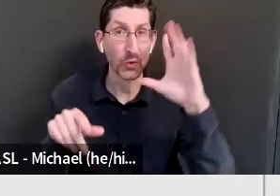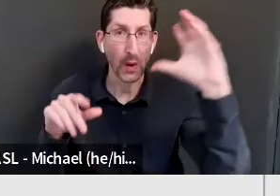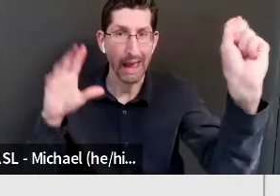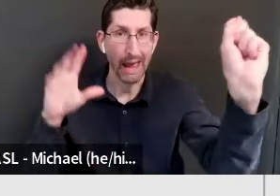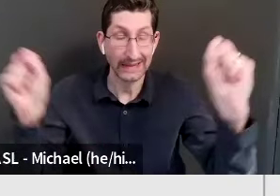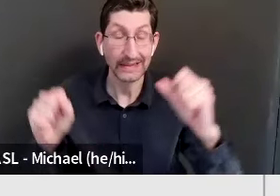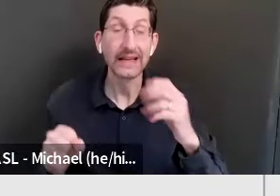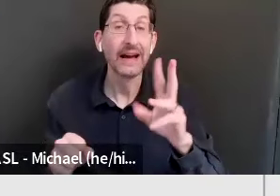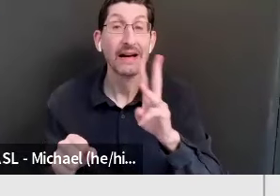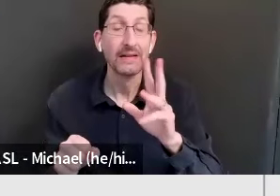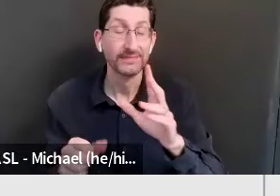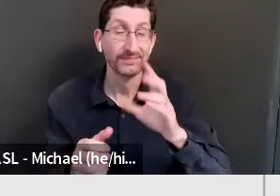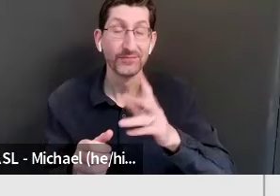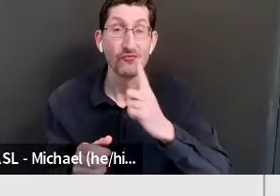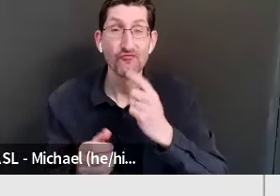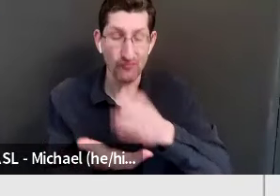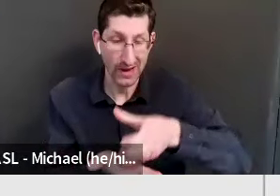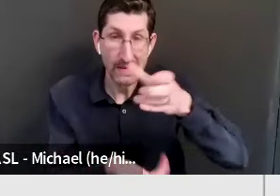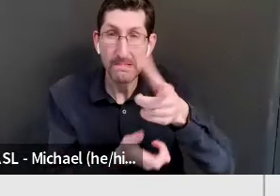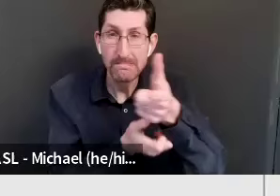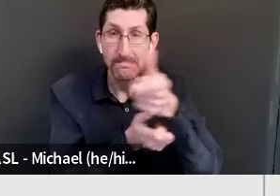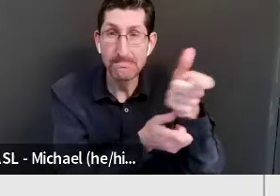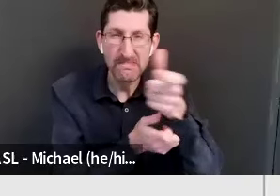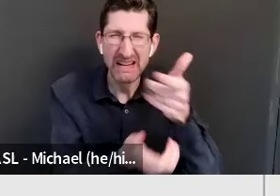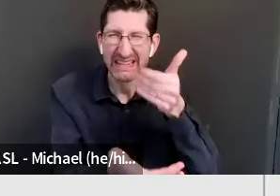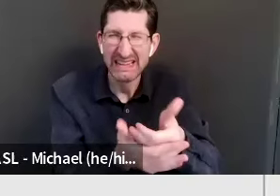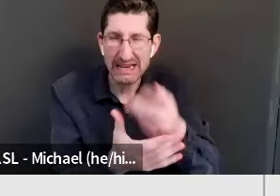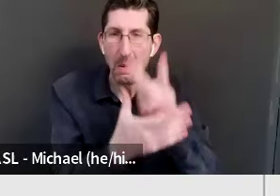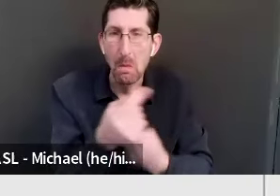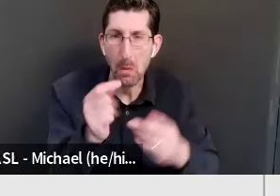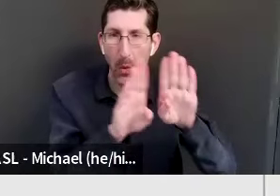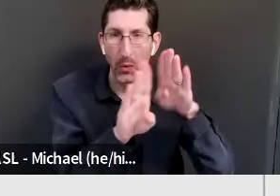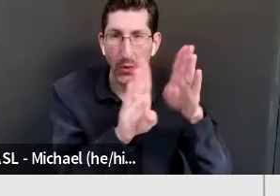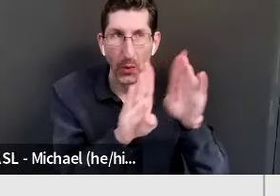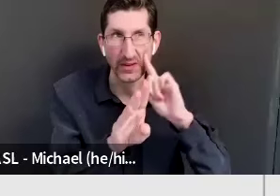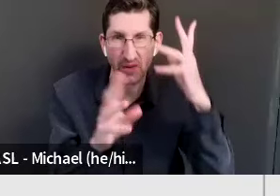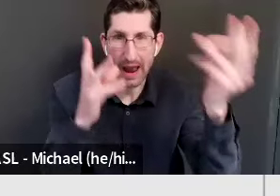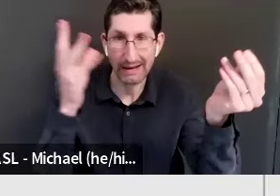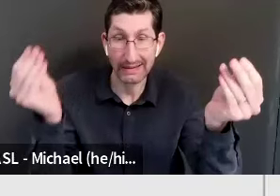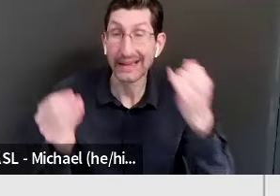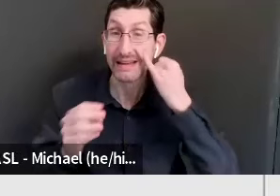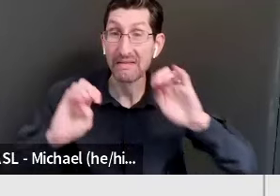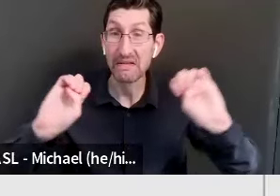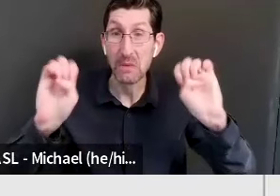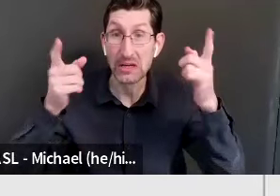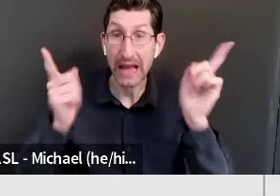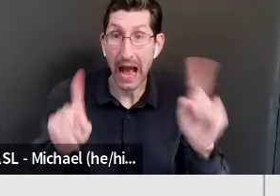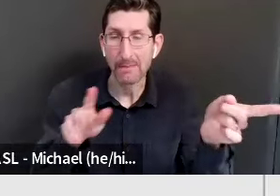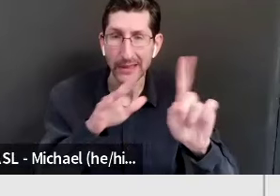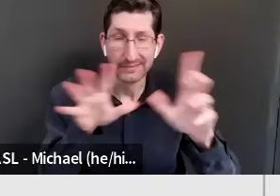THERE ARE TWO EXITS IN THIS ROOM. FIRE EXTINGUISHERS ARE PLACED BY BOTH EXIT DOORS.